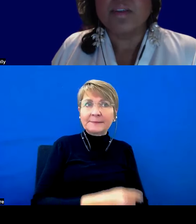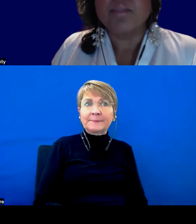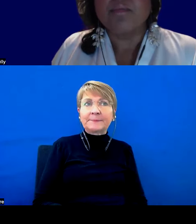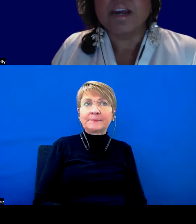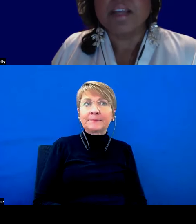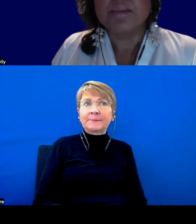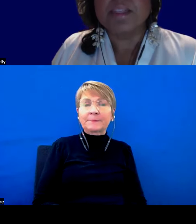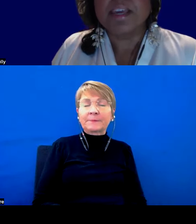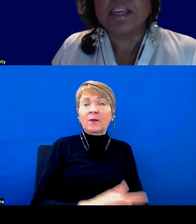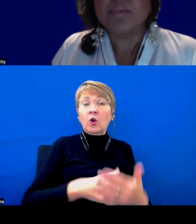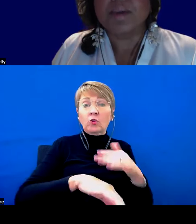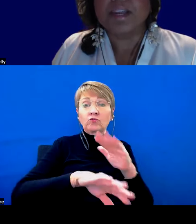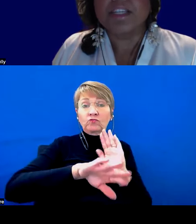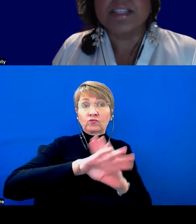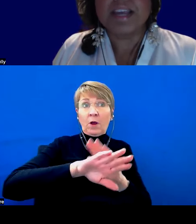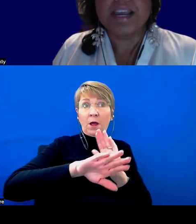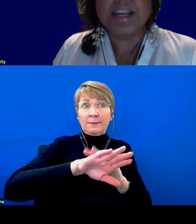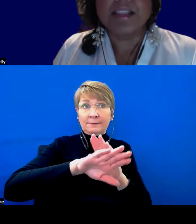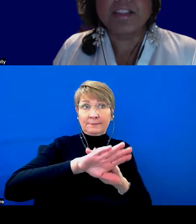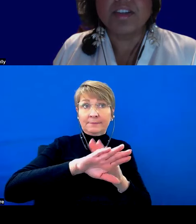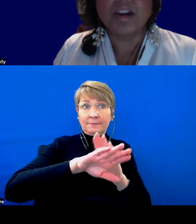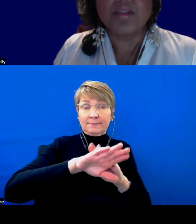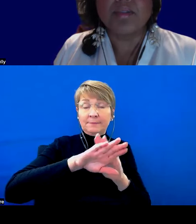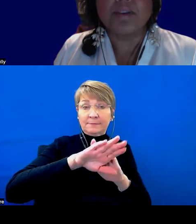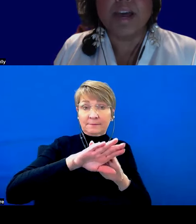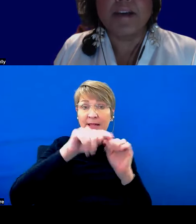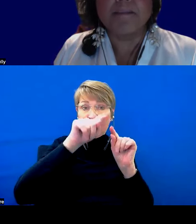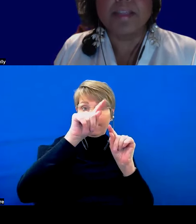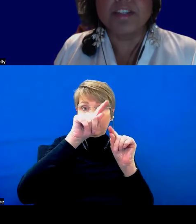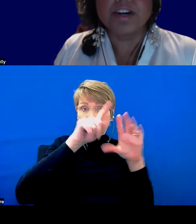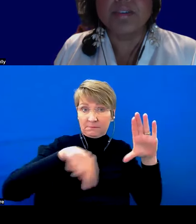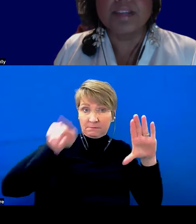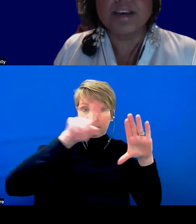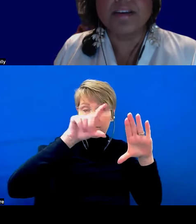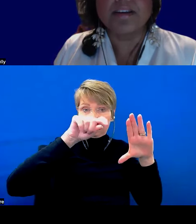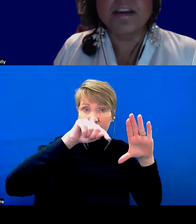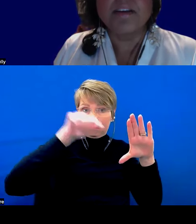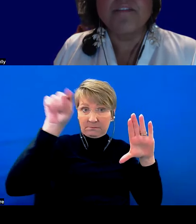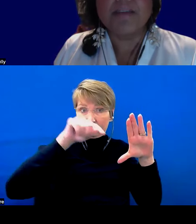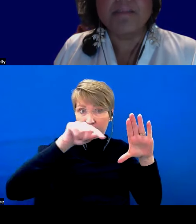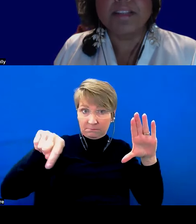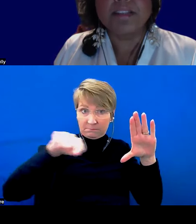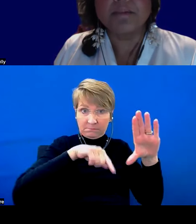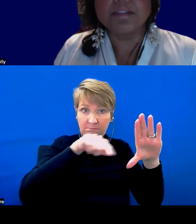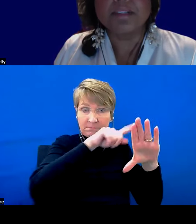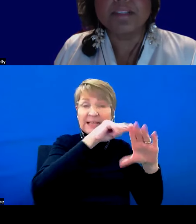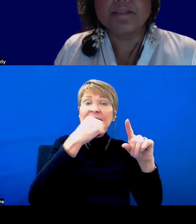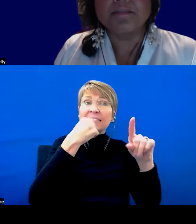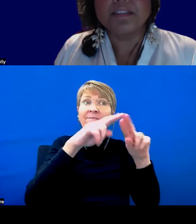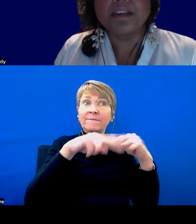the right with each wedge containing the title and the titles are: 'Family and support systems',